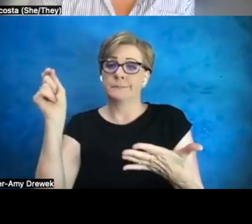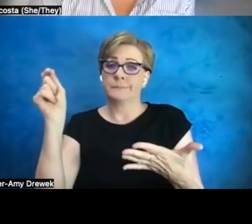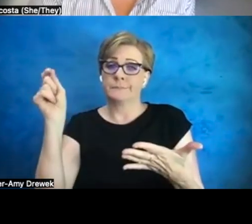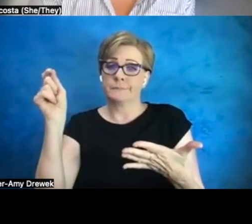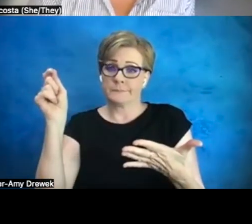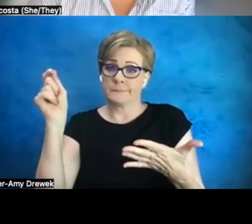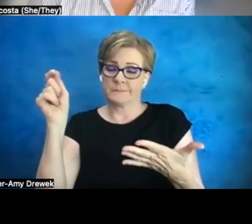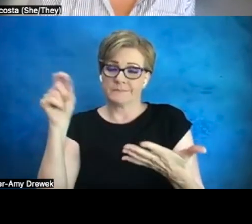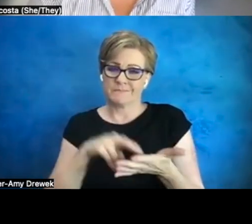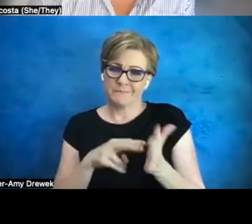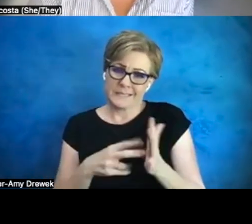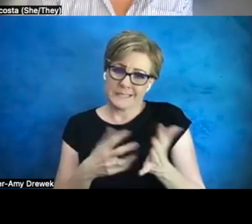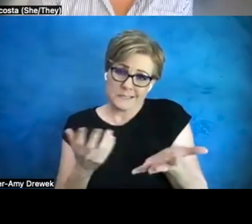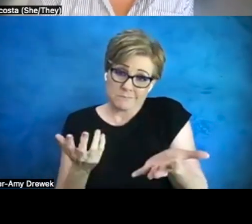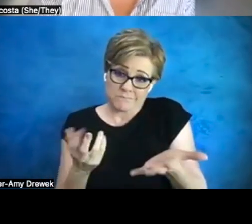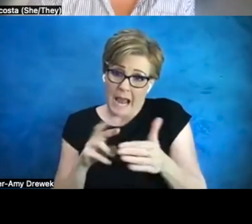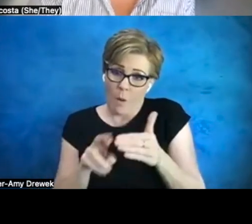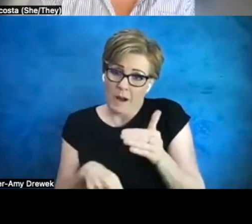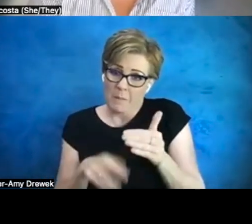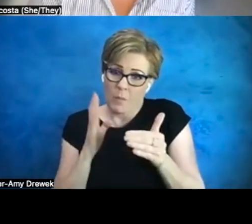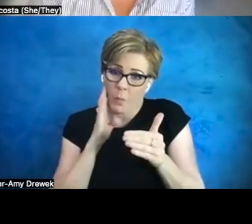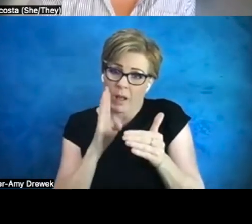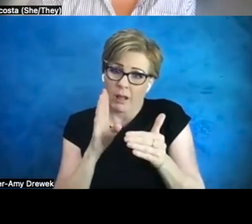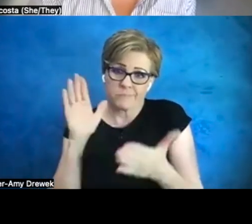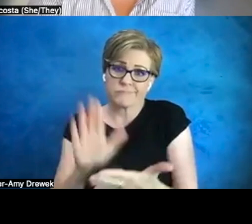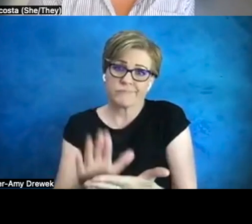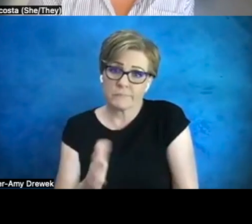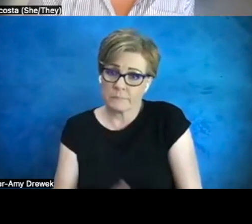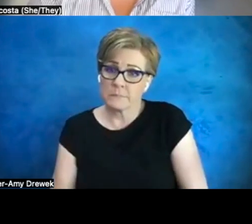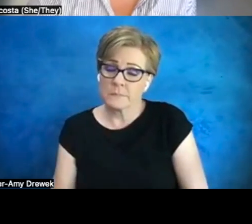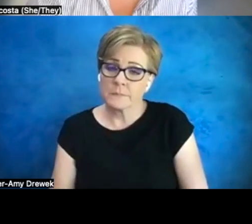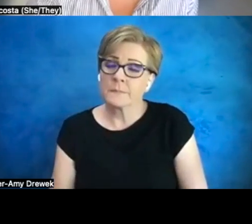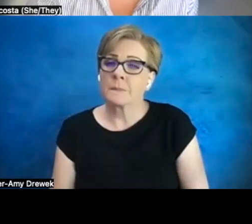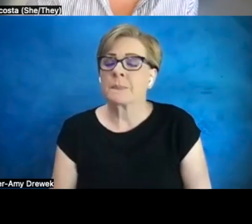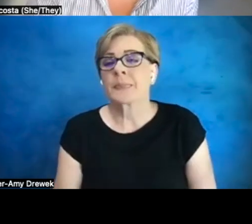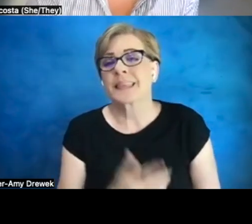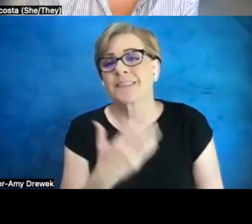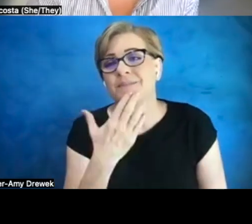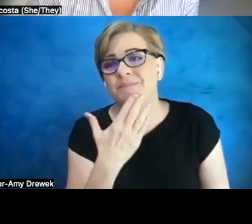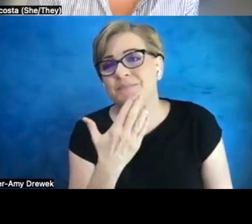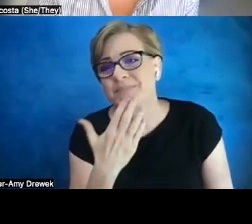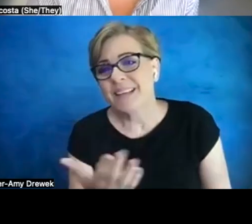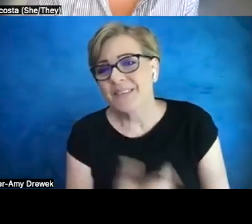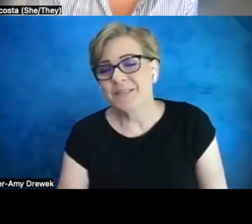you're probably not going to get the outcomes as if it was more organic. Thank you!